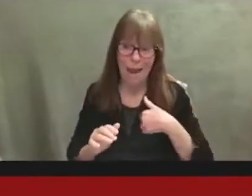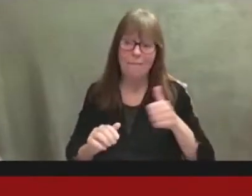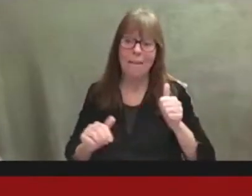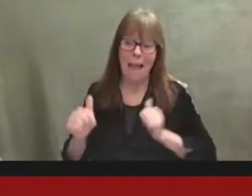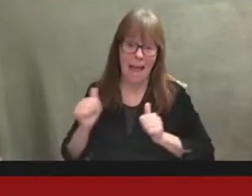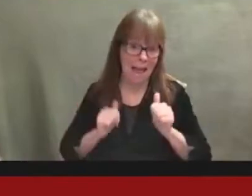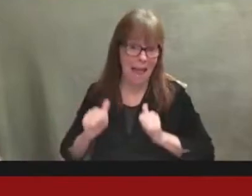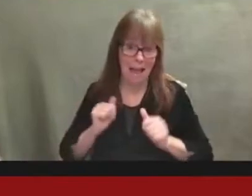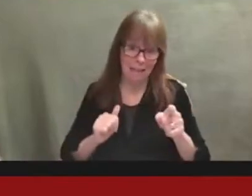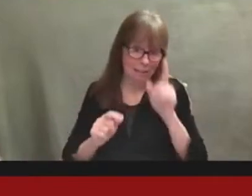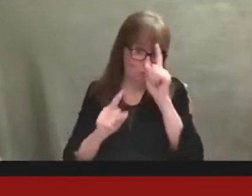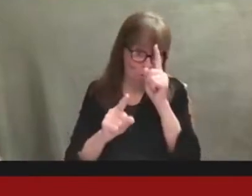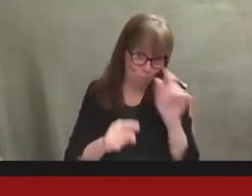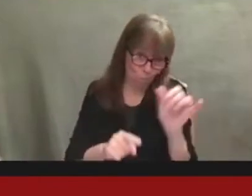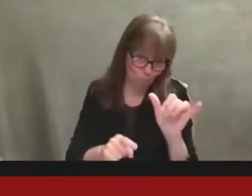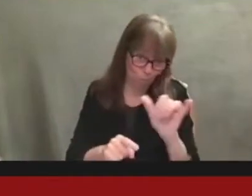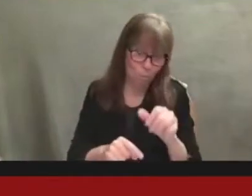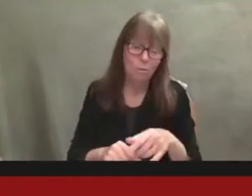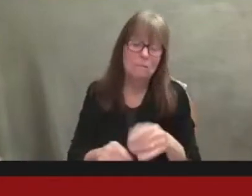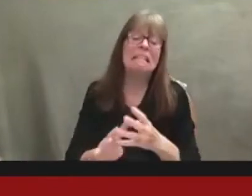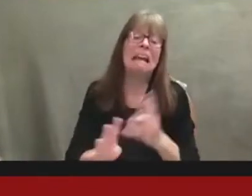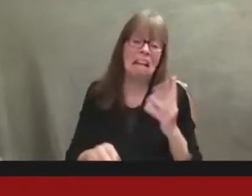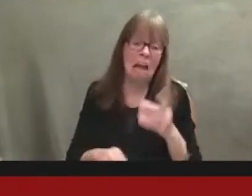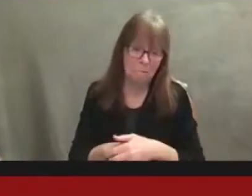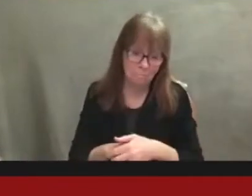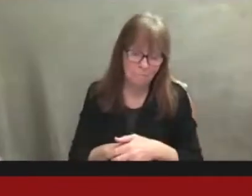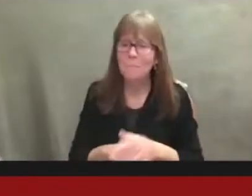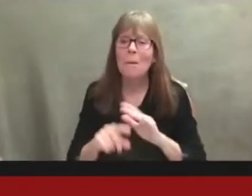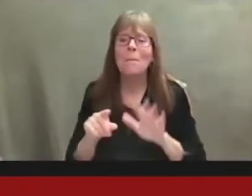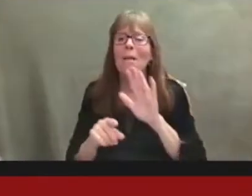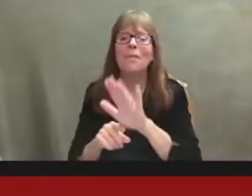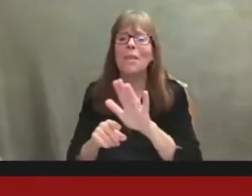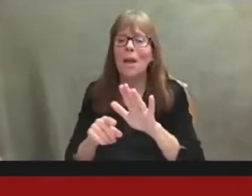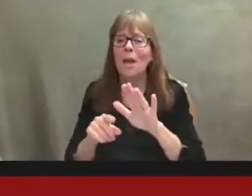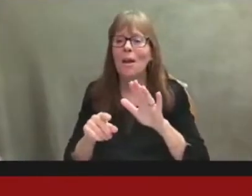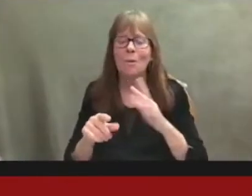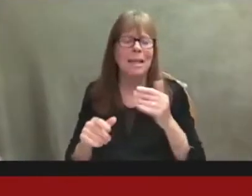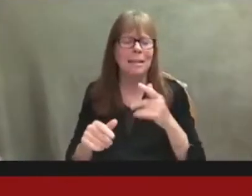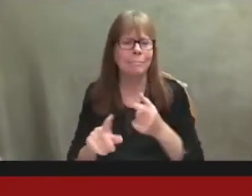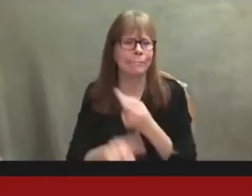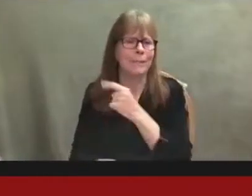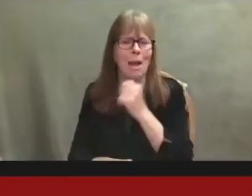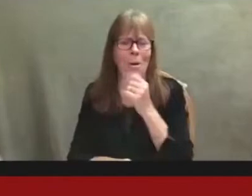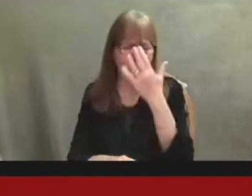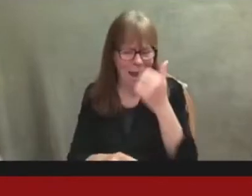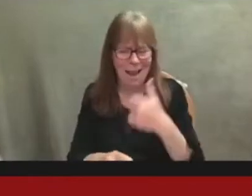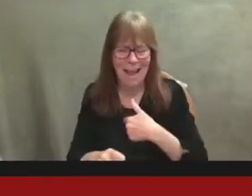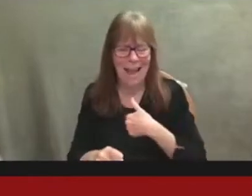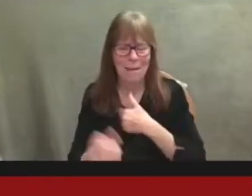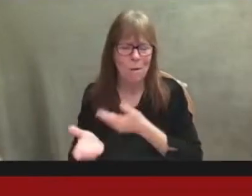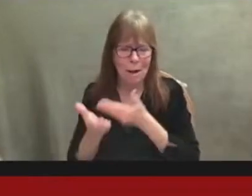But anyways, so their slogan—that's not why I brought this up—their slogan is “Add the A”.